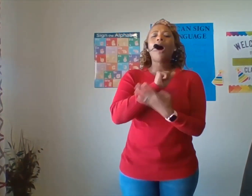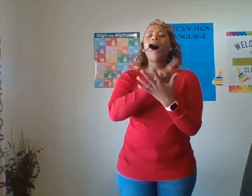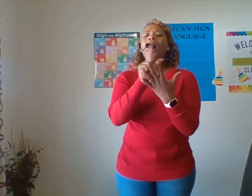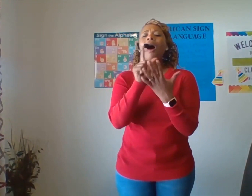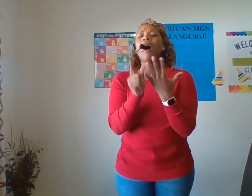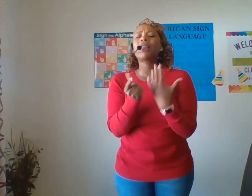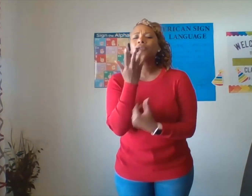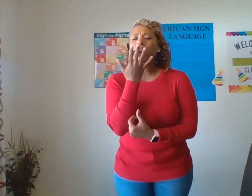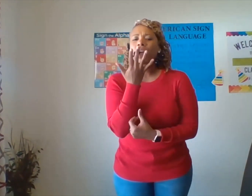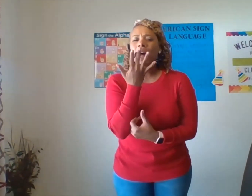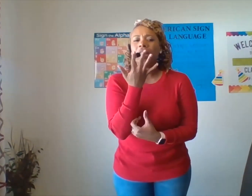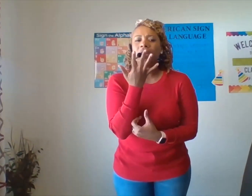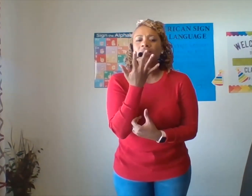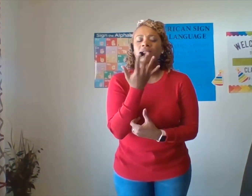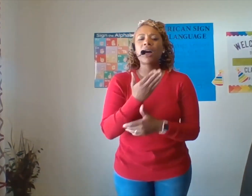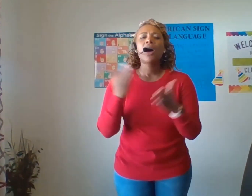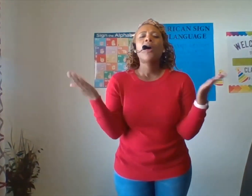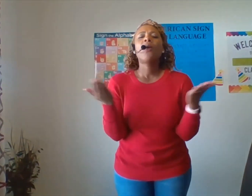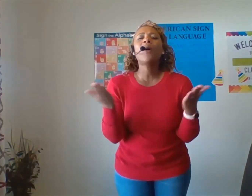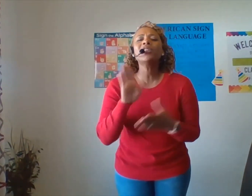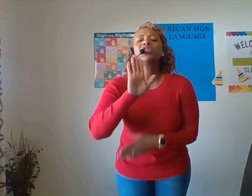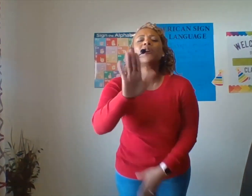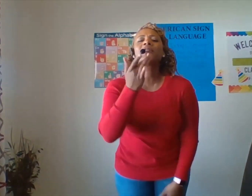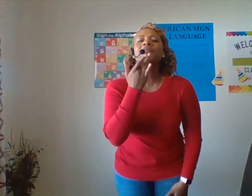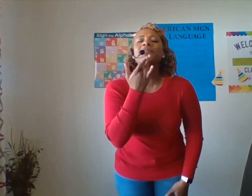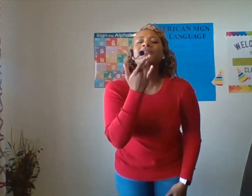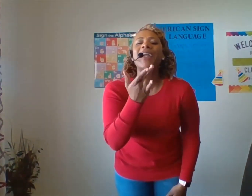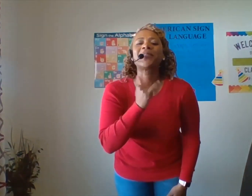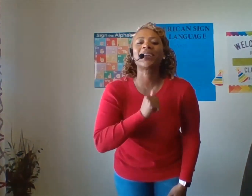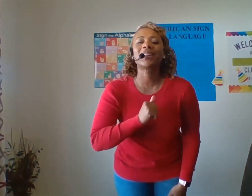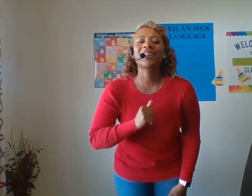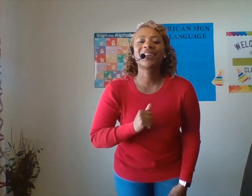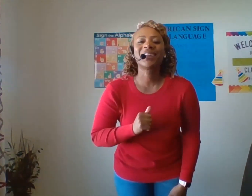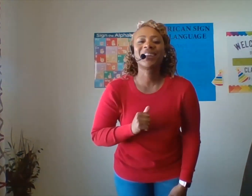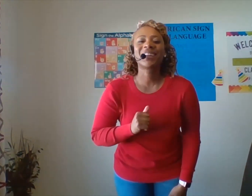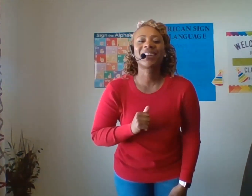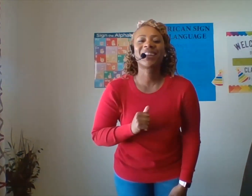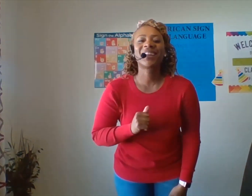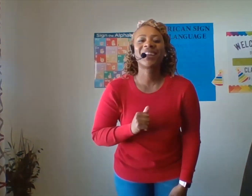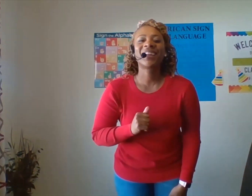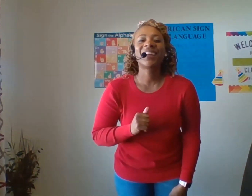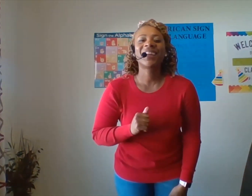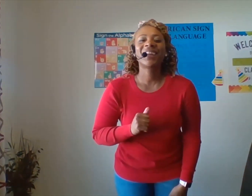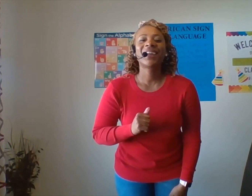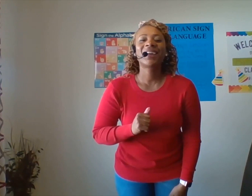of your colors what's your favorite